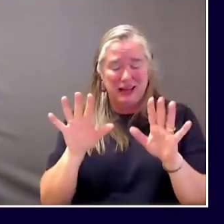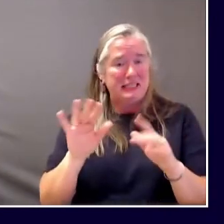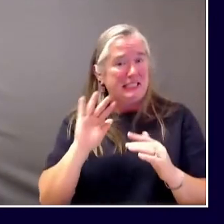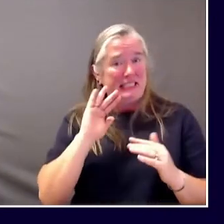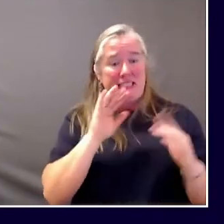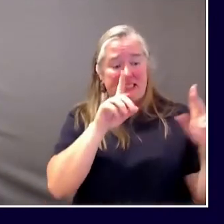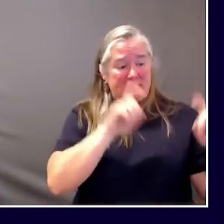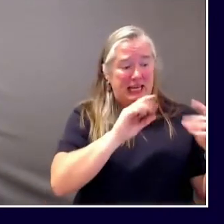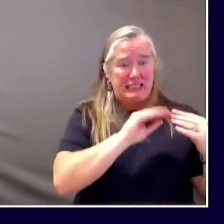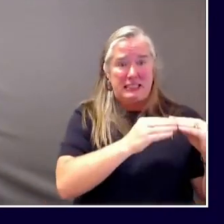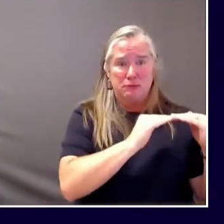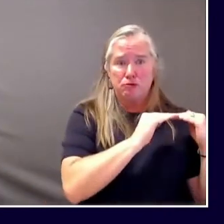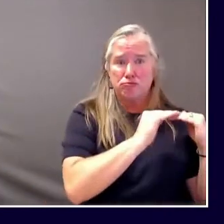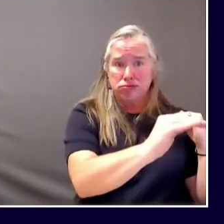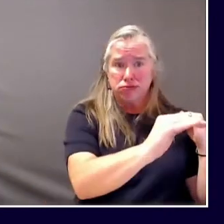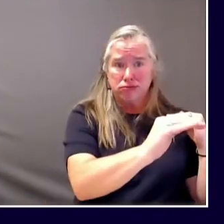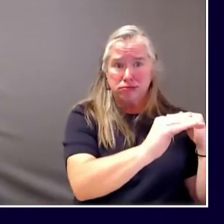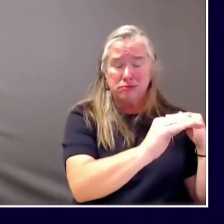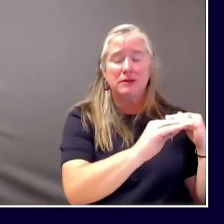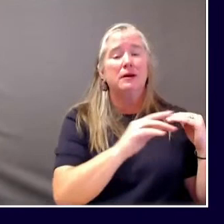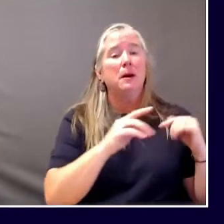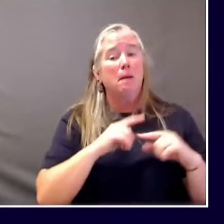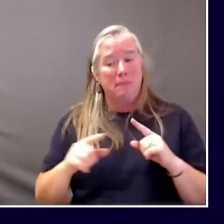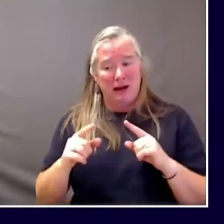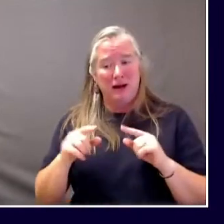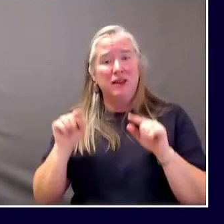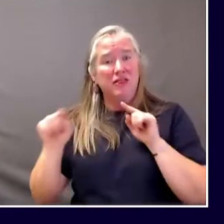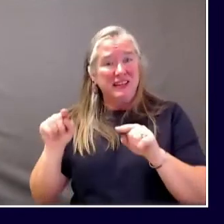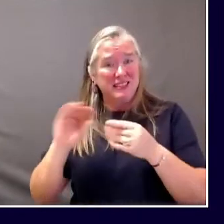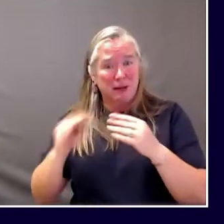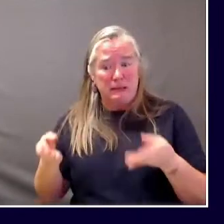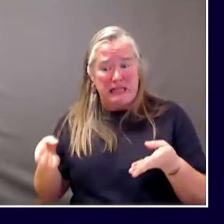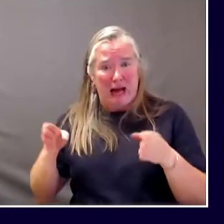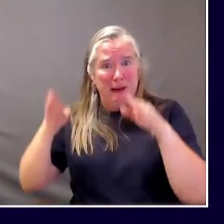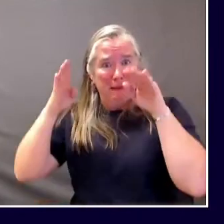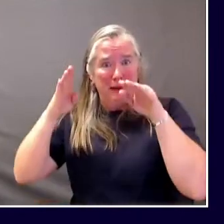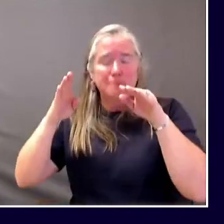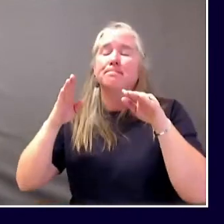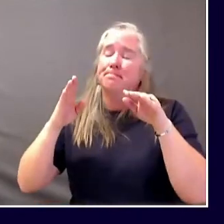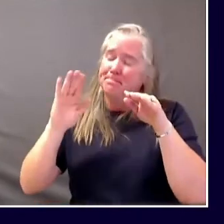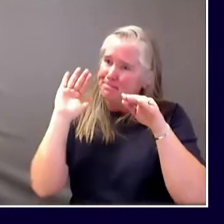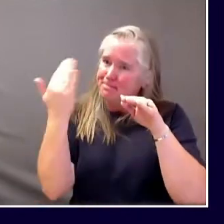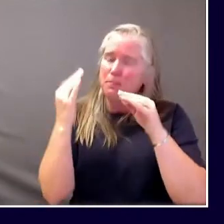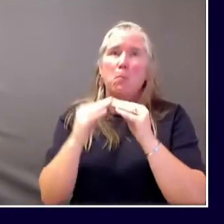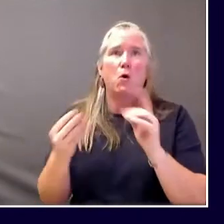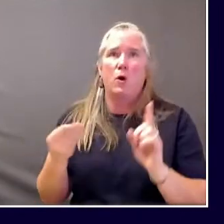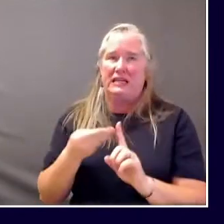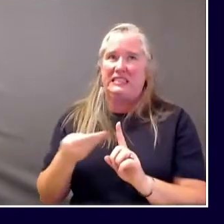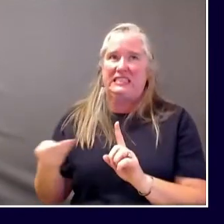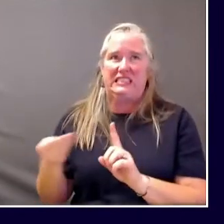cases because of more transmission now let me be